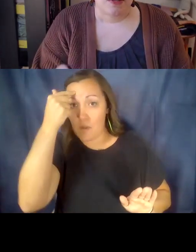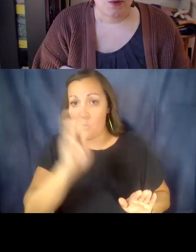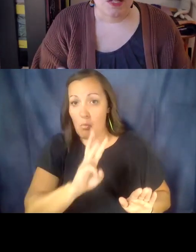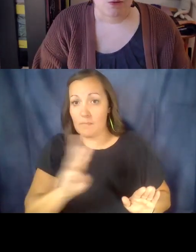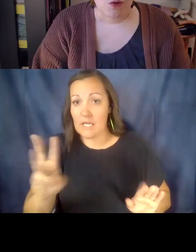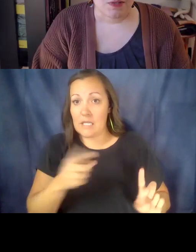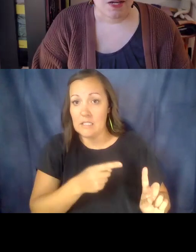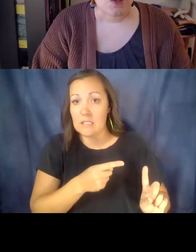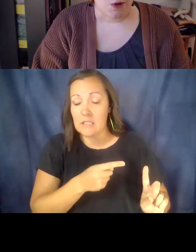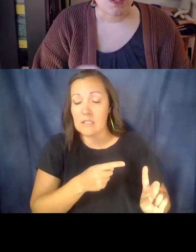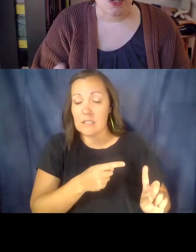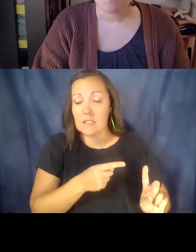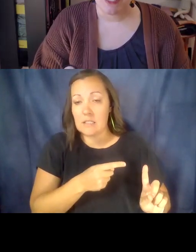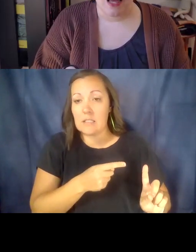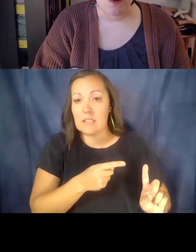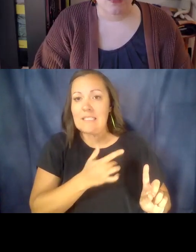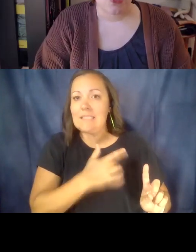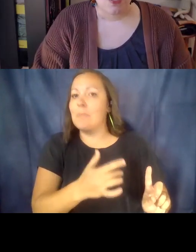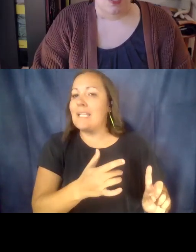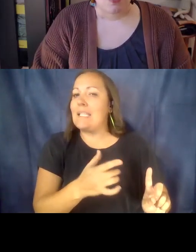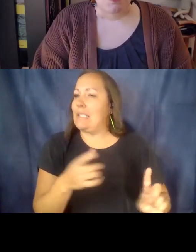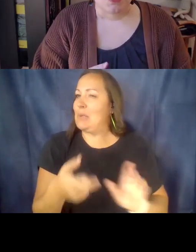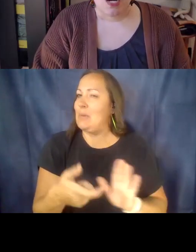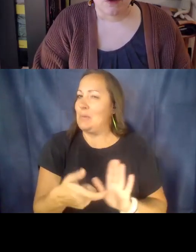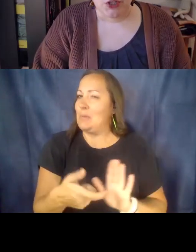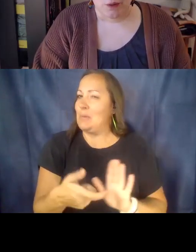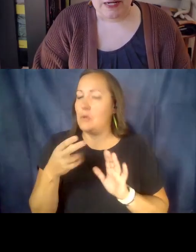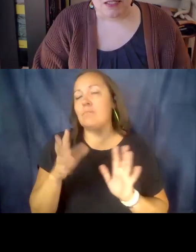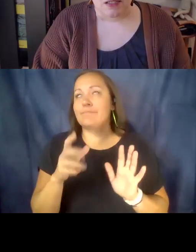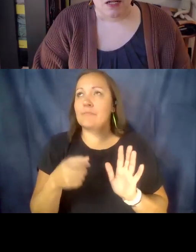U.S. government websites are supposed to use plain language, but there is a lot of great